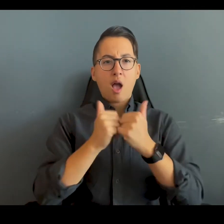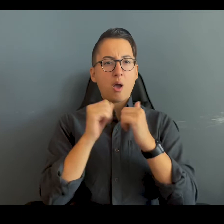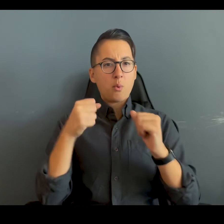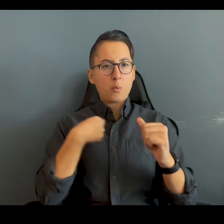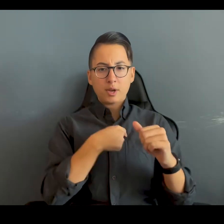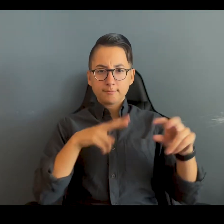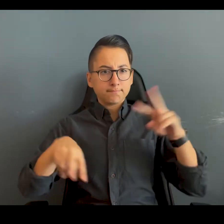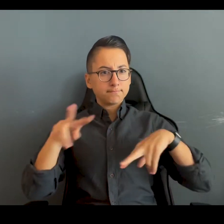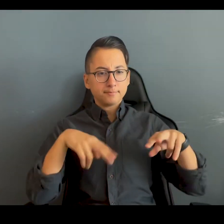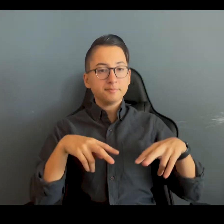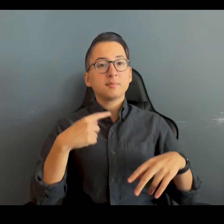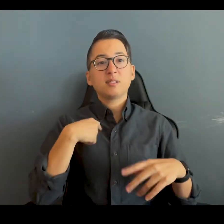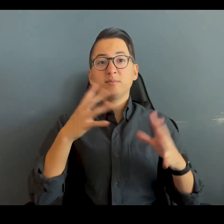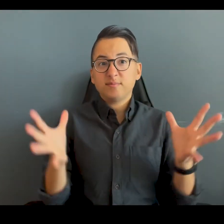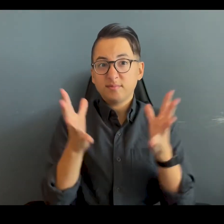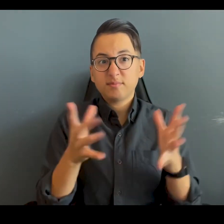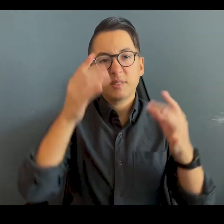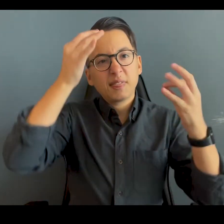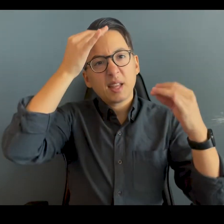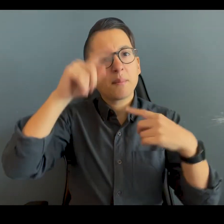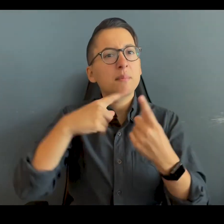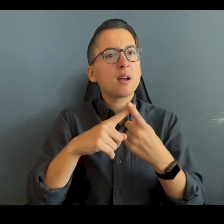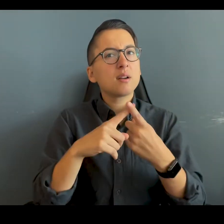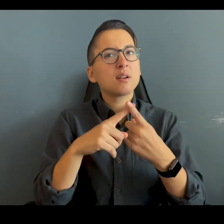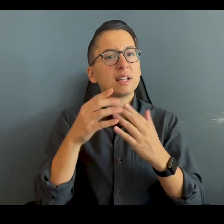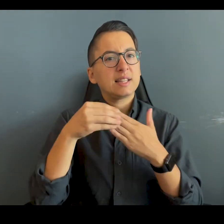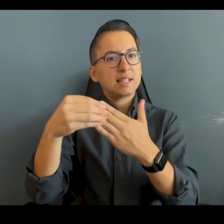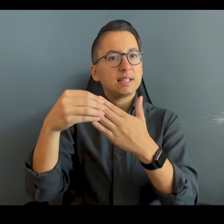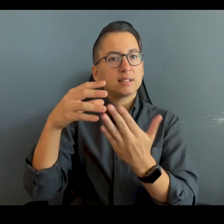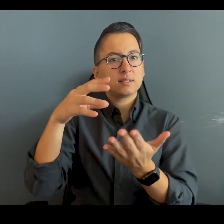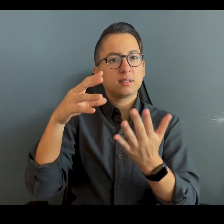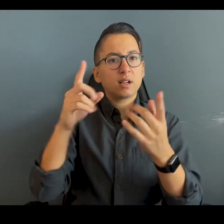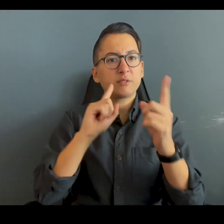I highly encourage you to think about leading conversations with your students.